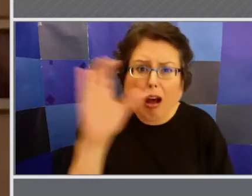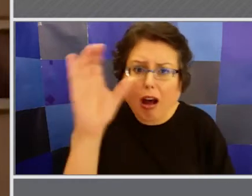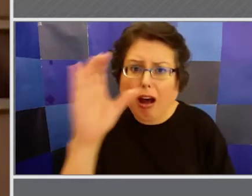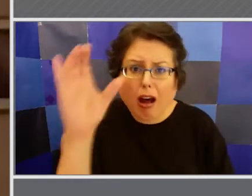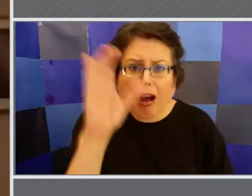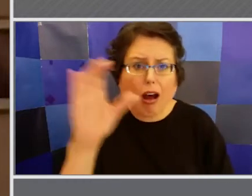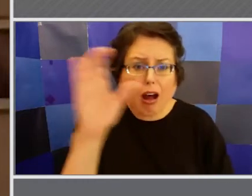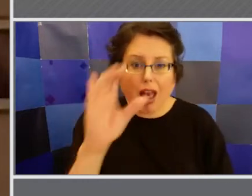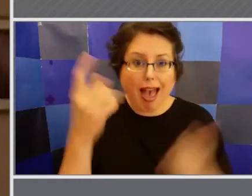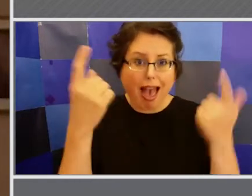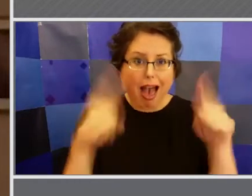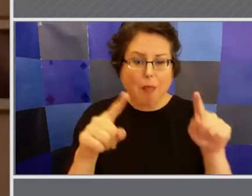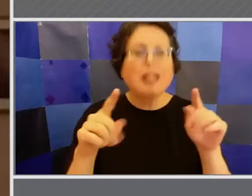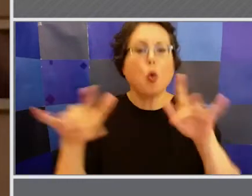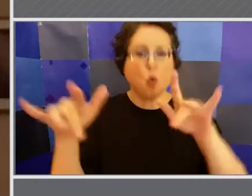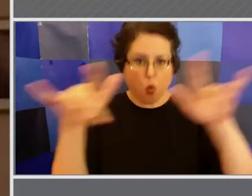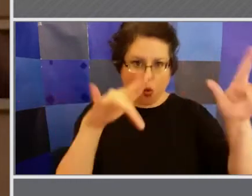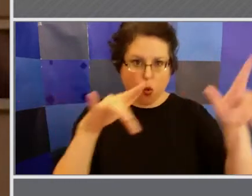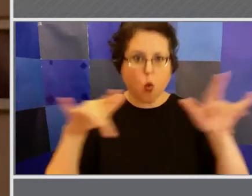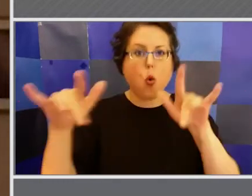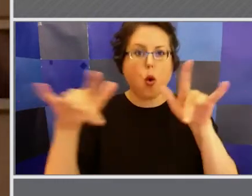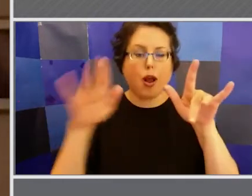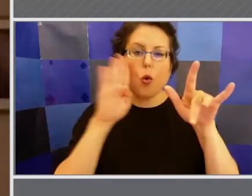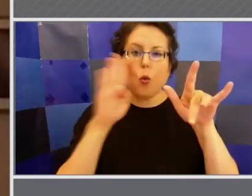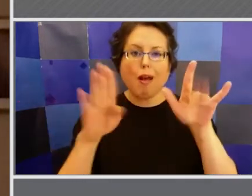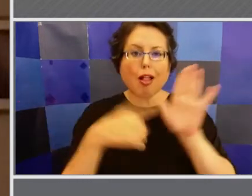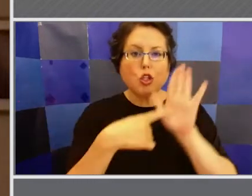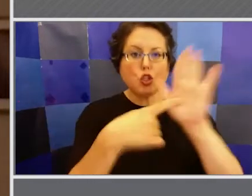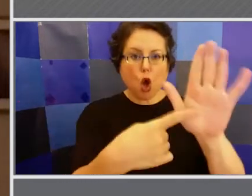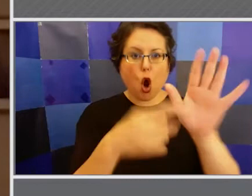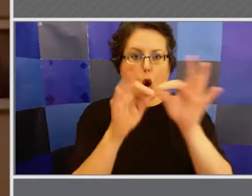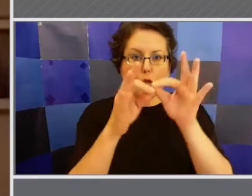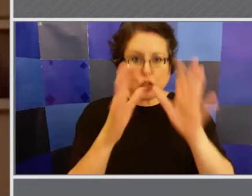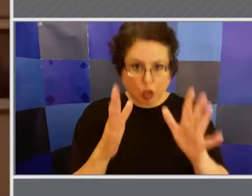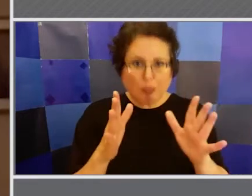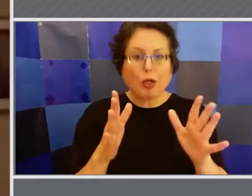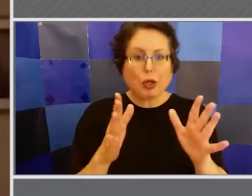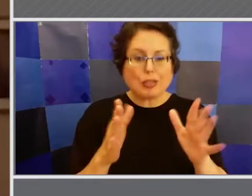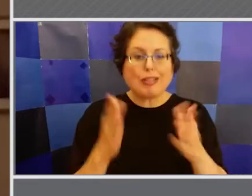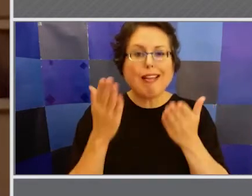the recording of this video with the interpretation, with the interpreter visible at all times